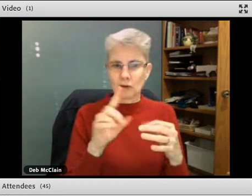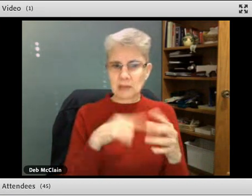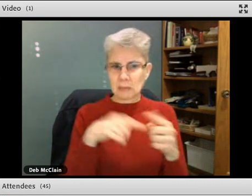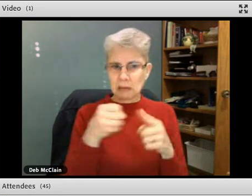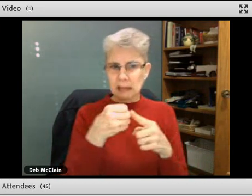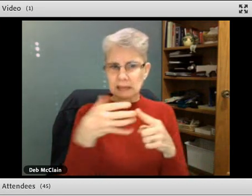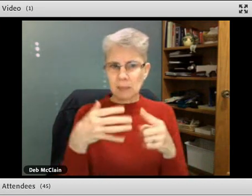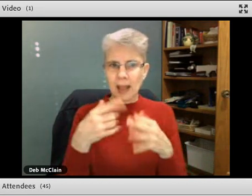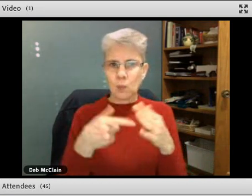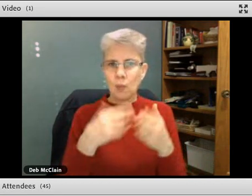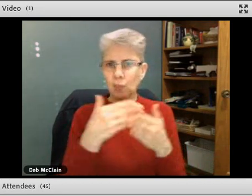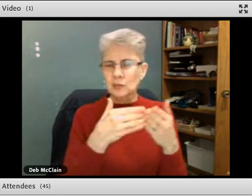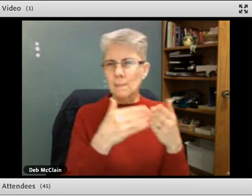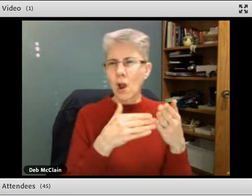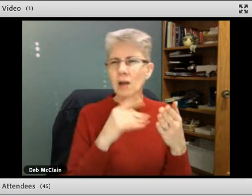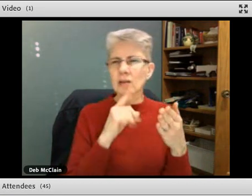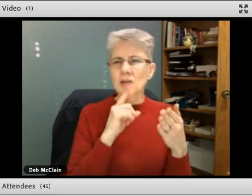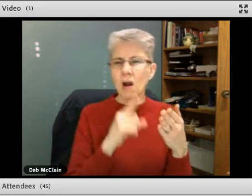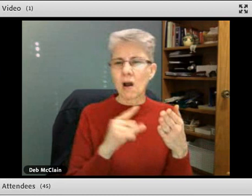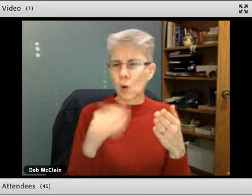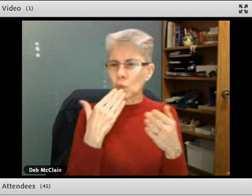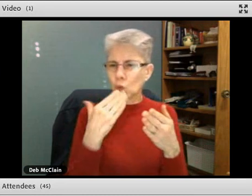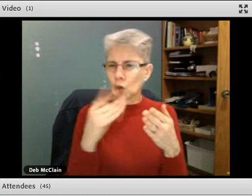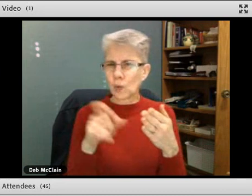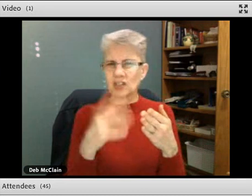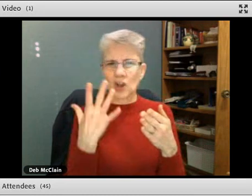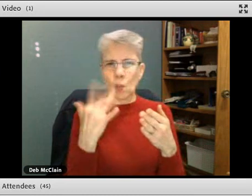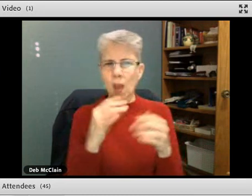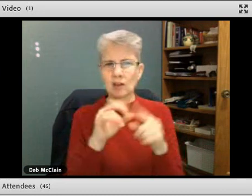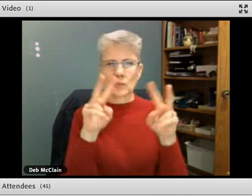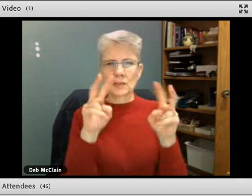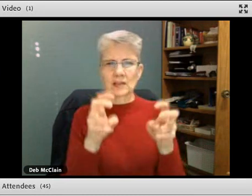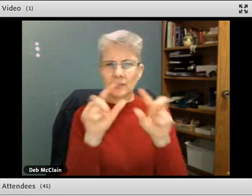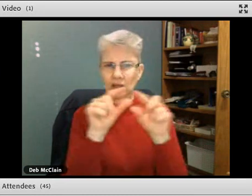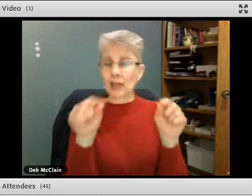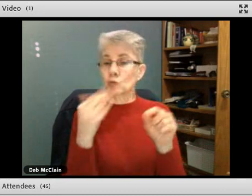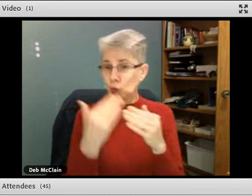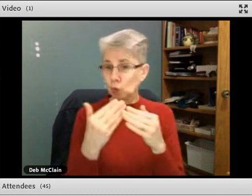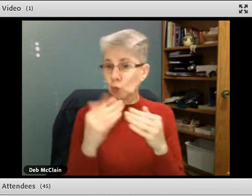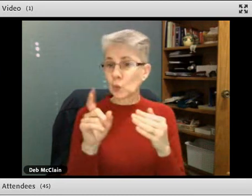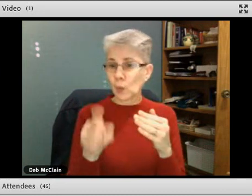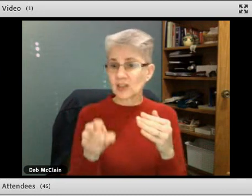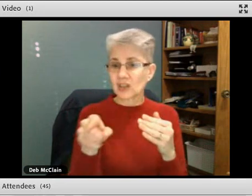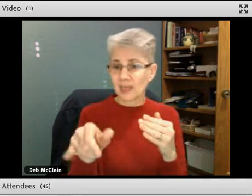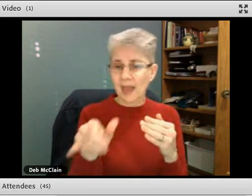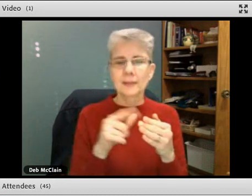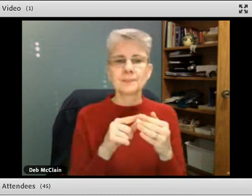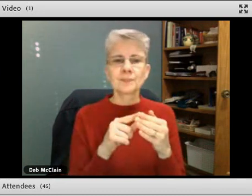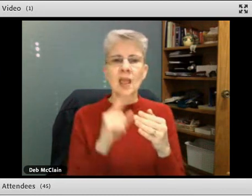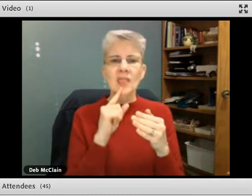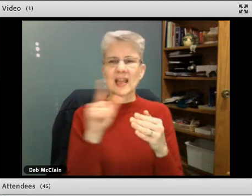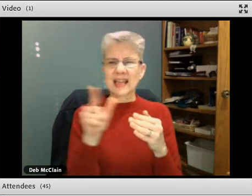Oh, so, good question -- why no subject headings? That's a Library of Congress decision.